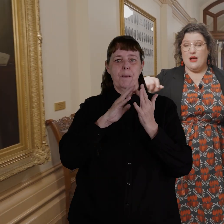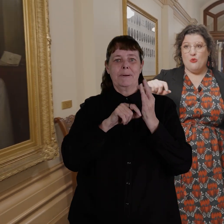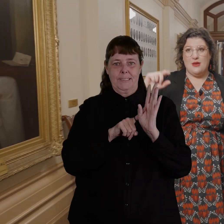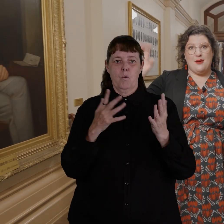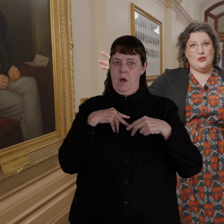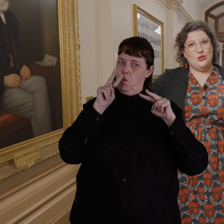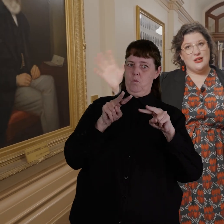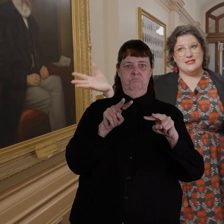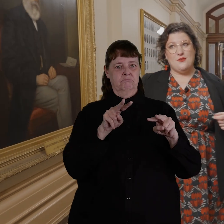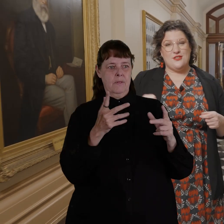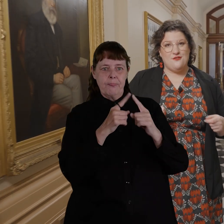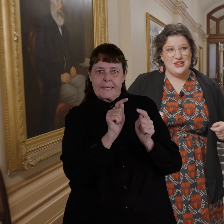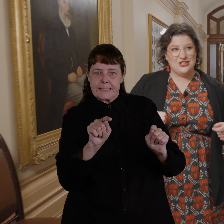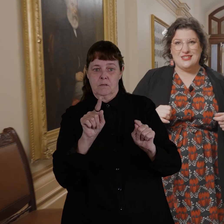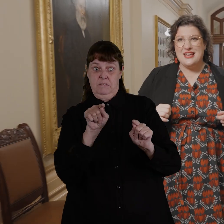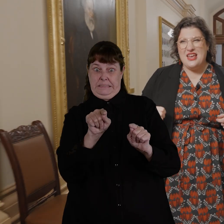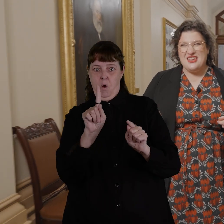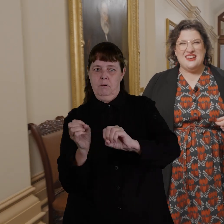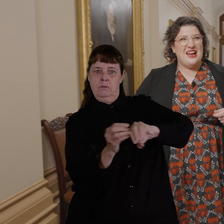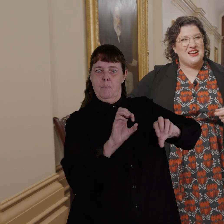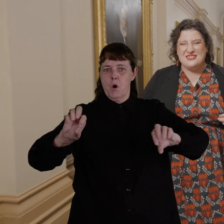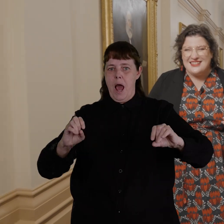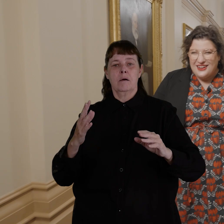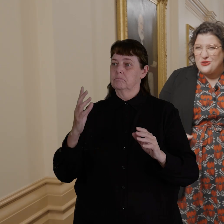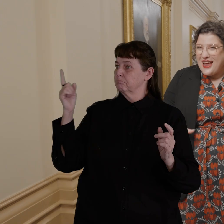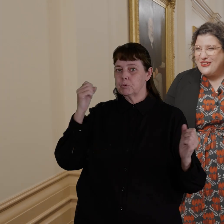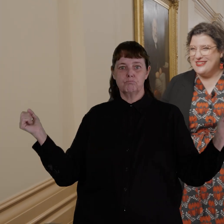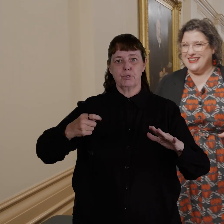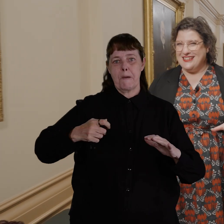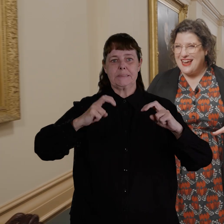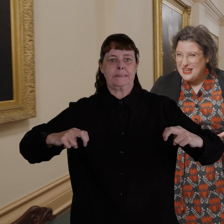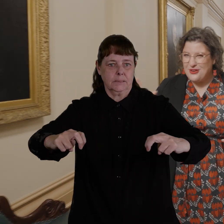where we'll be able to look at some of the features that are tucked away on a sitting day.